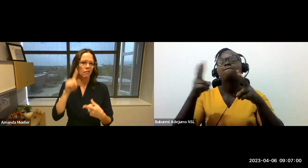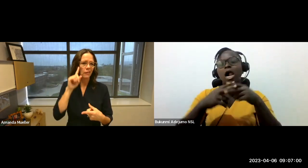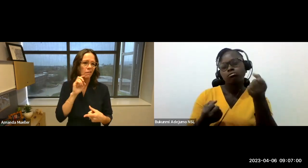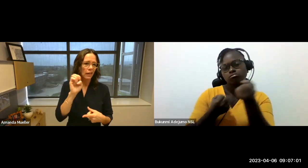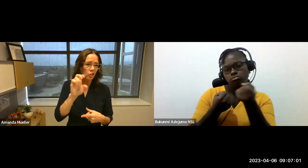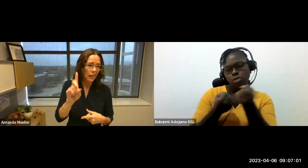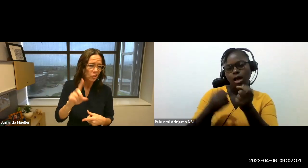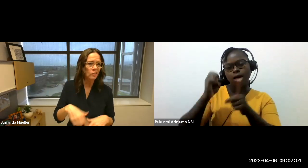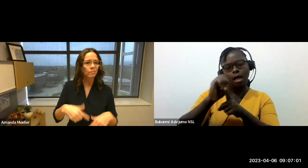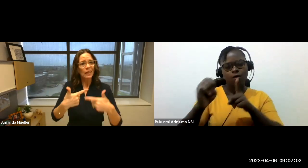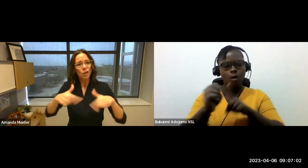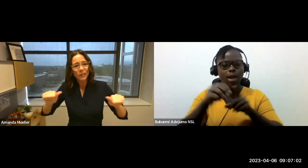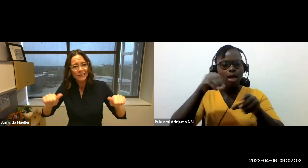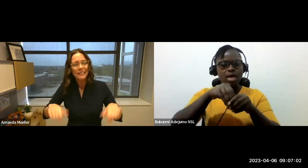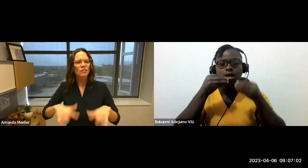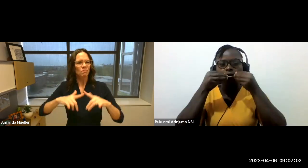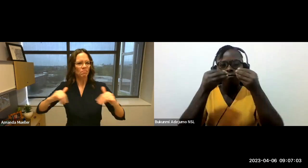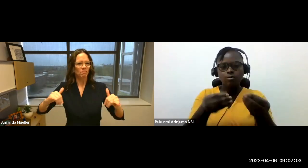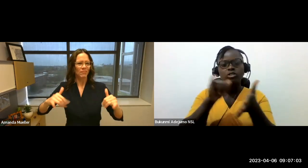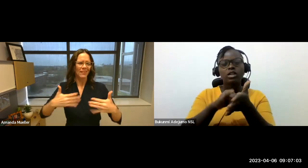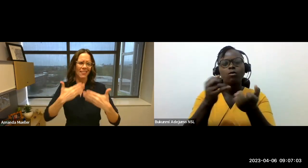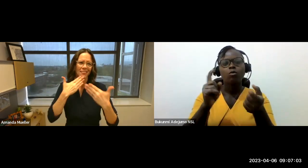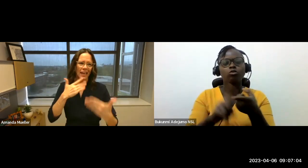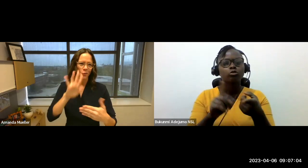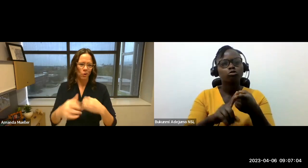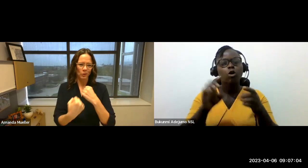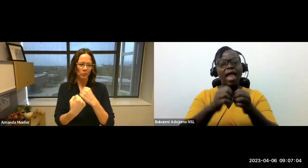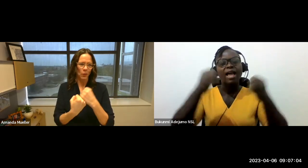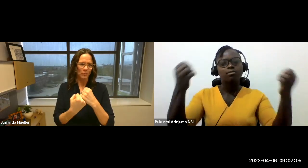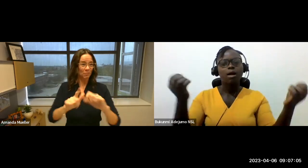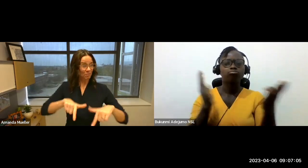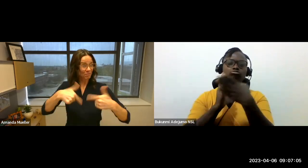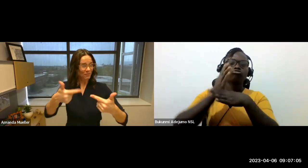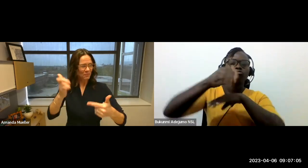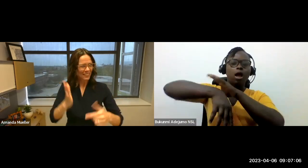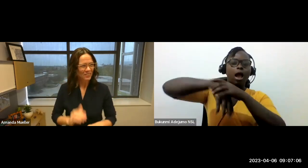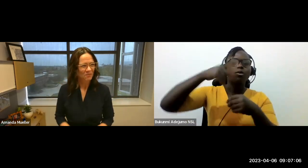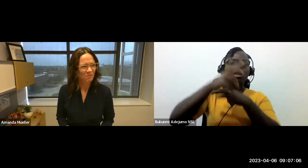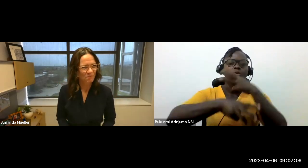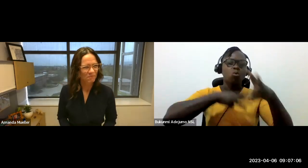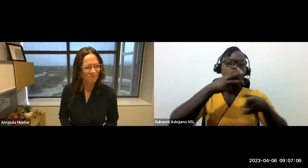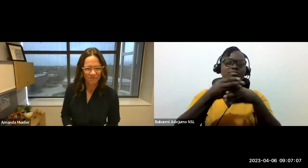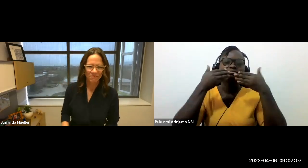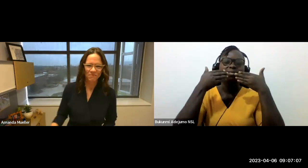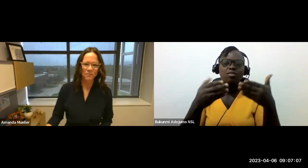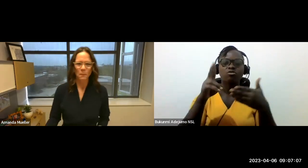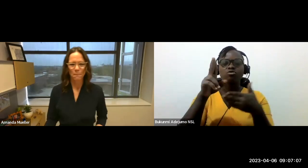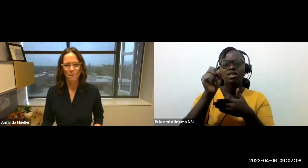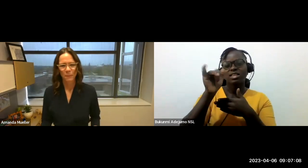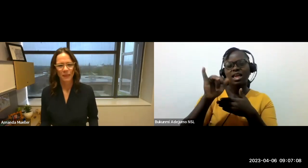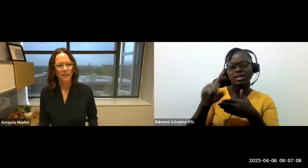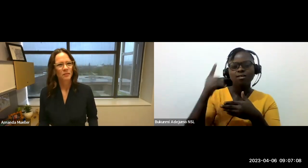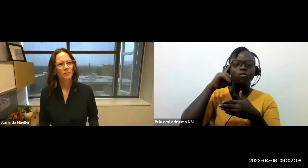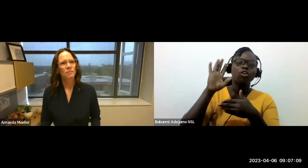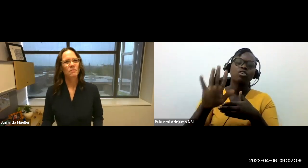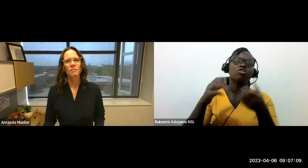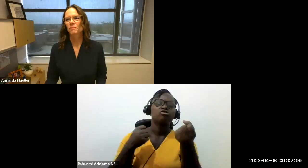and information that we want to to expand throughout the world. So thank you, Usaid, for your support, and we're ready to begin the presentation.